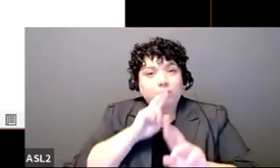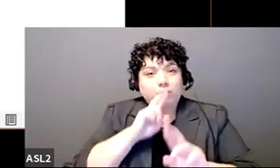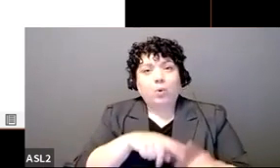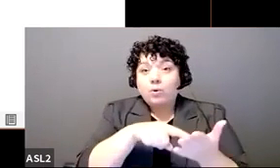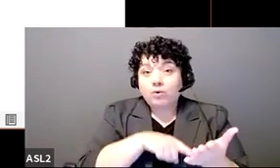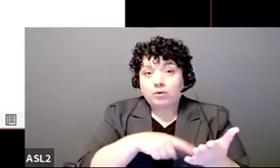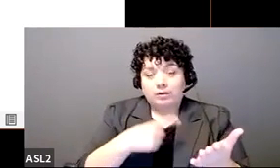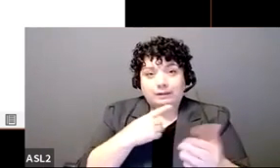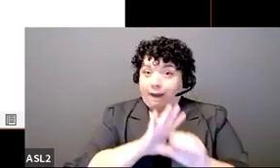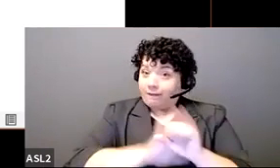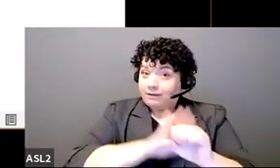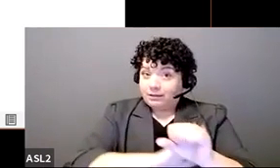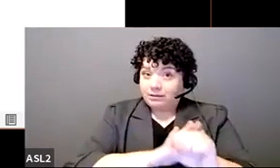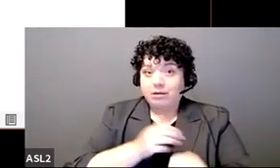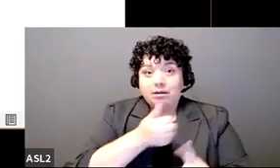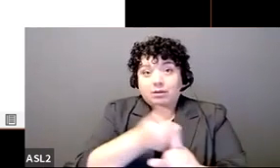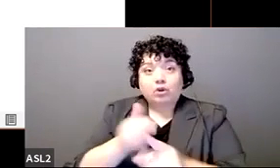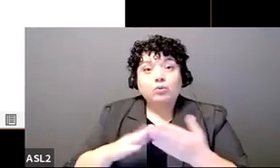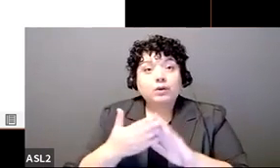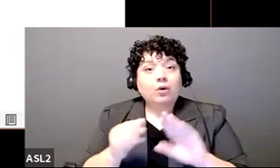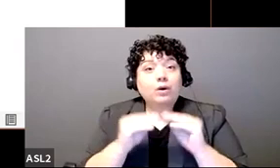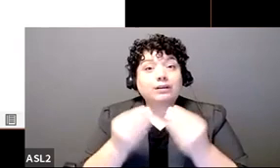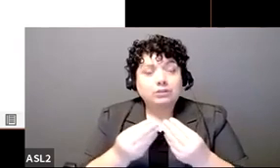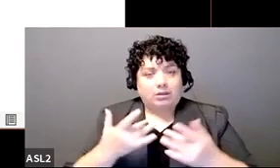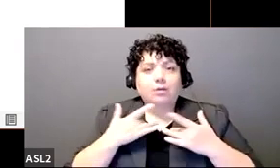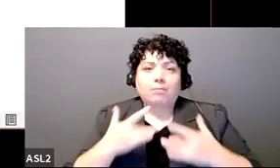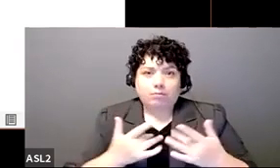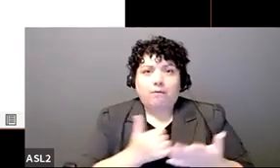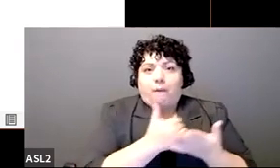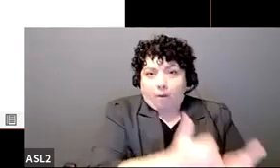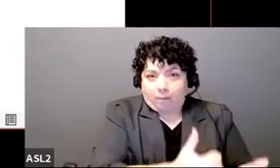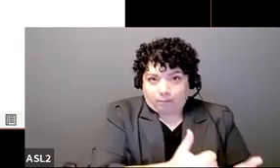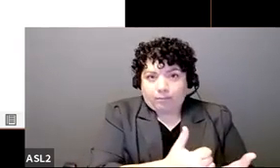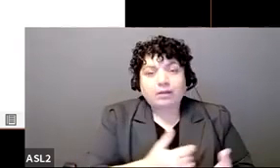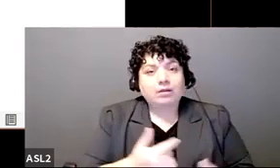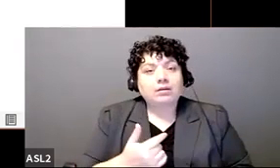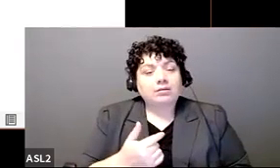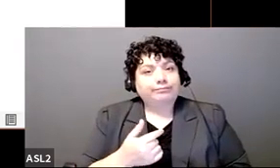in community organizations help people navigate programs and we've just found in a session that